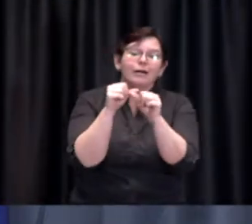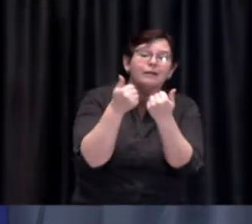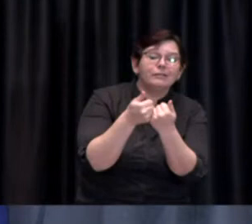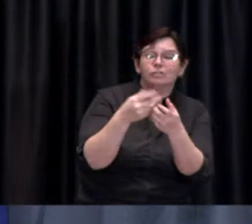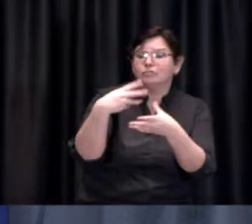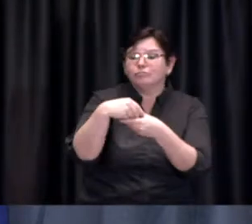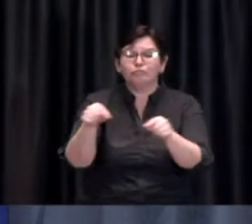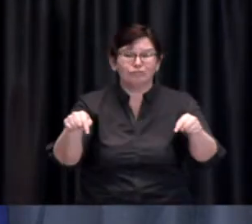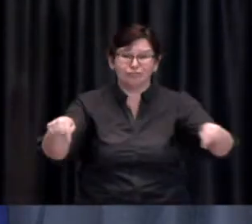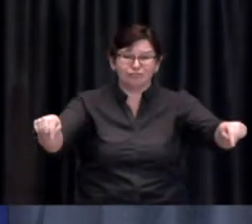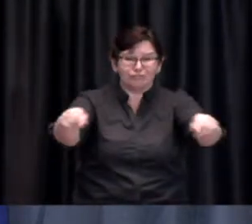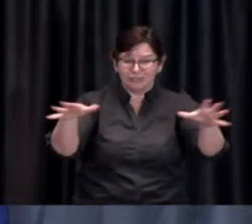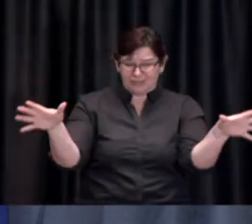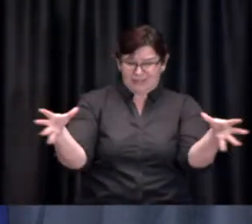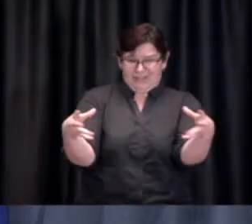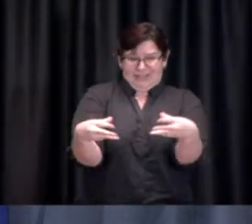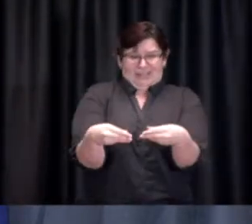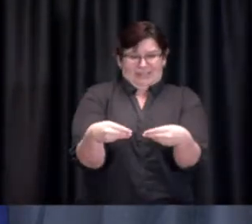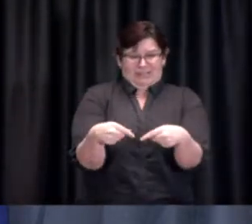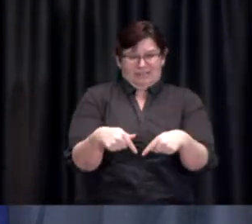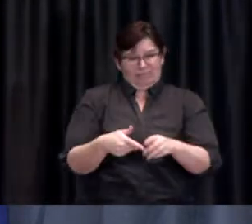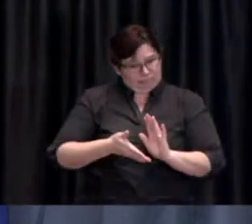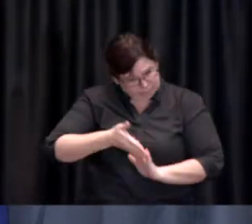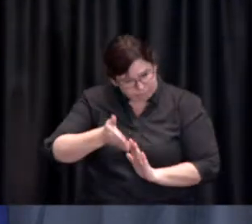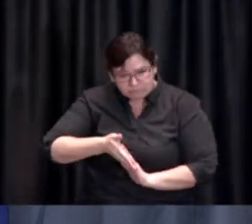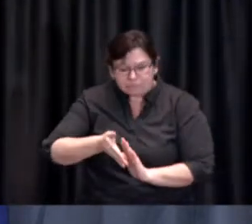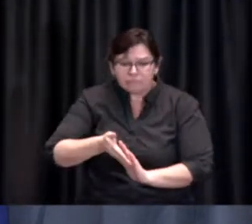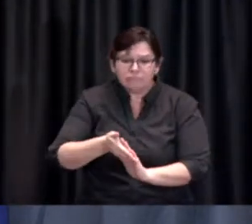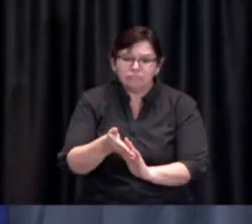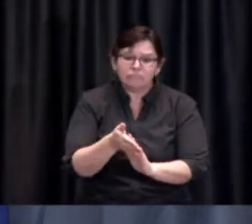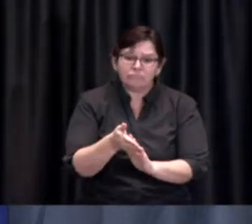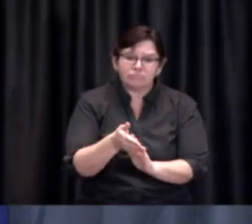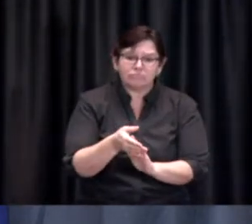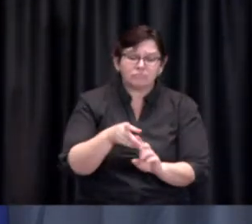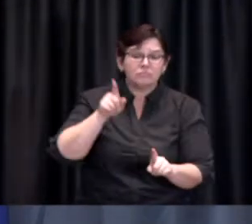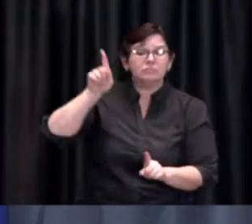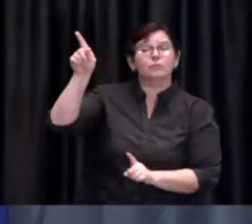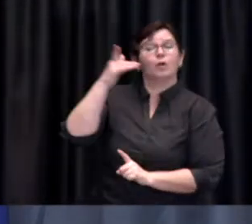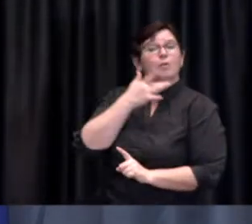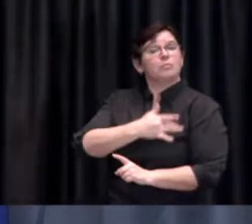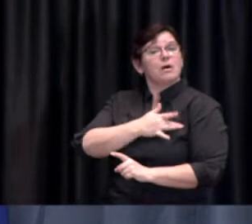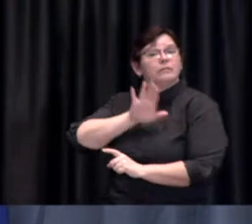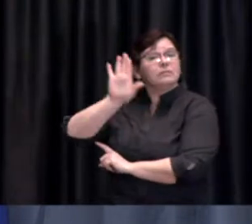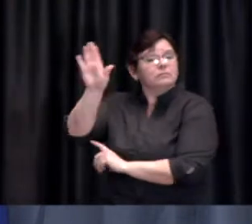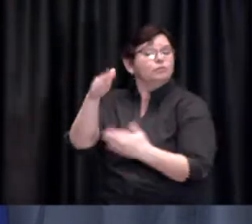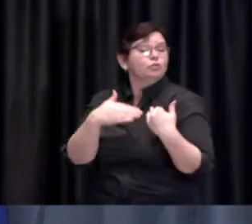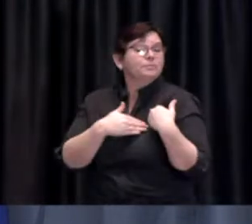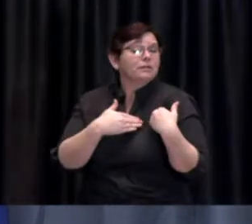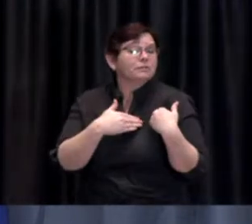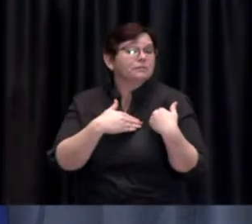The provincial government is responsible across the province for the system which registers and schedules vaccinations,